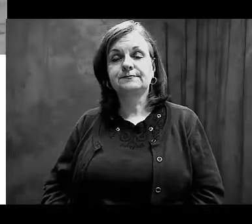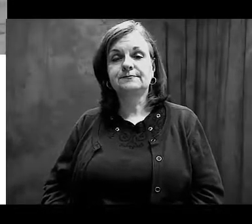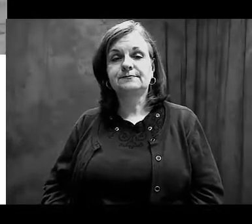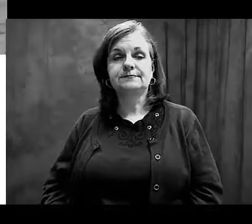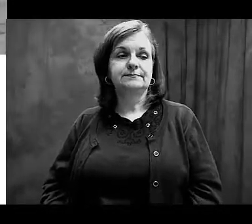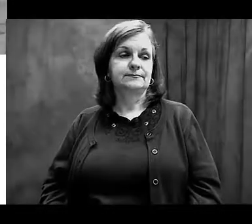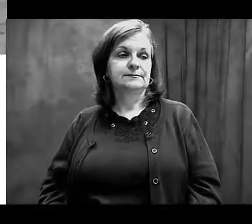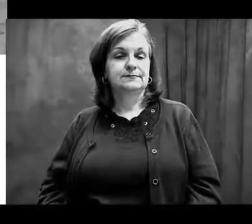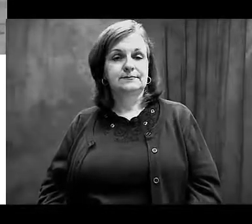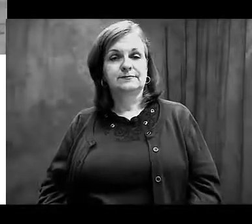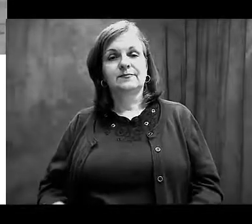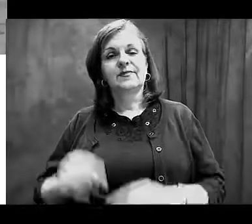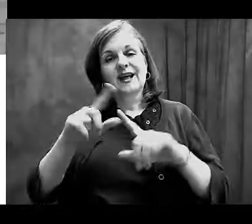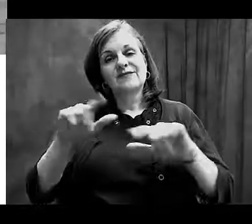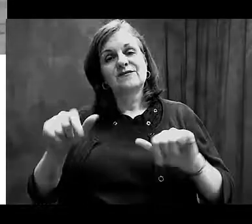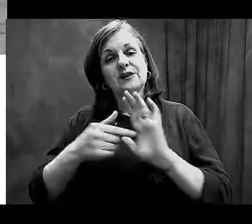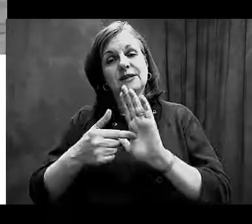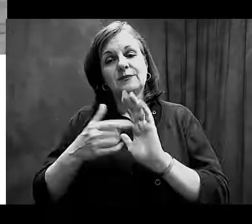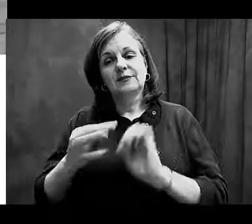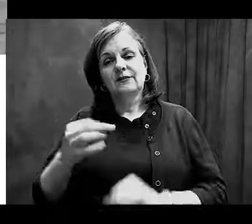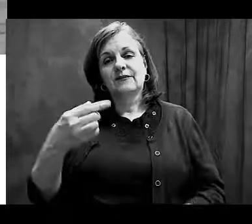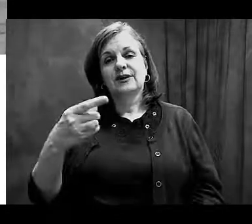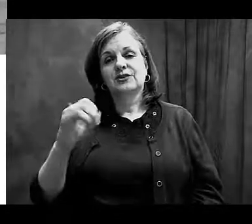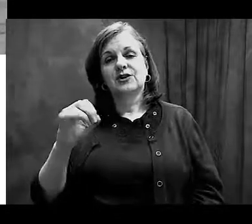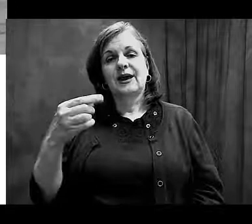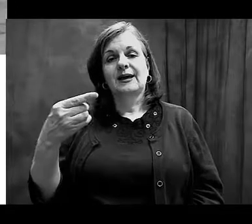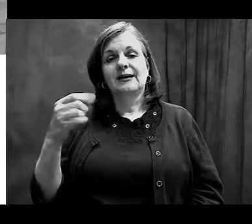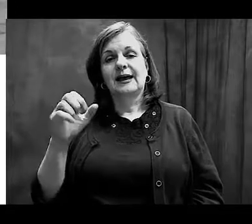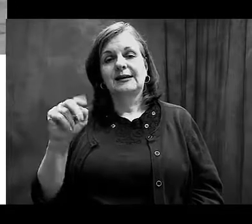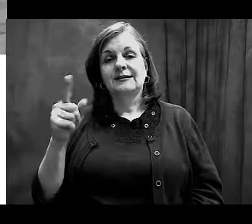there all kinds of examples of gigantism